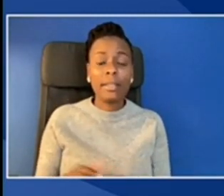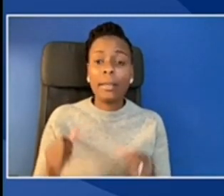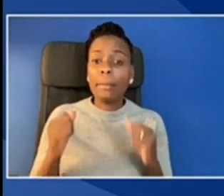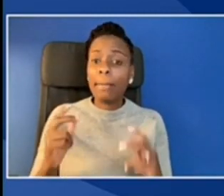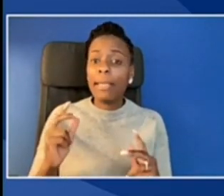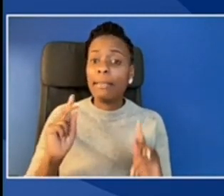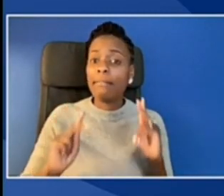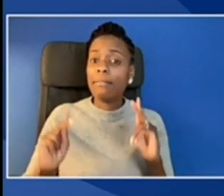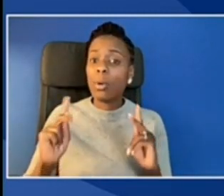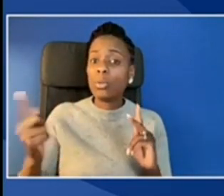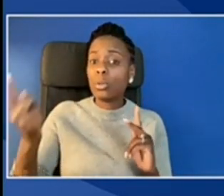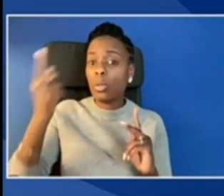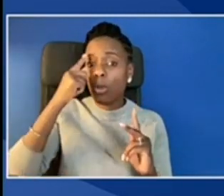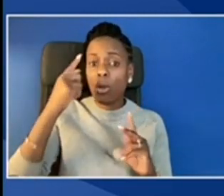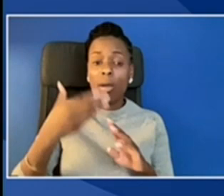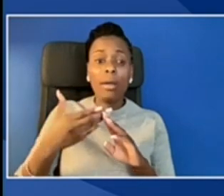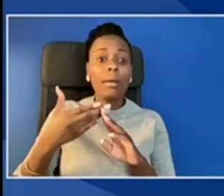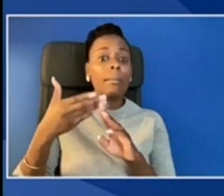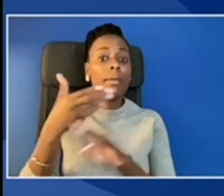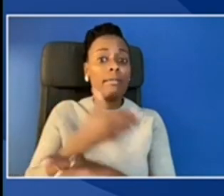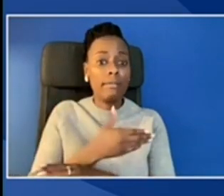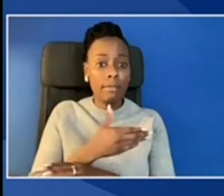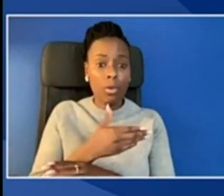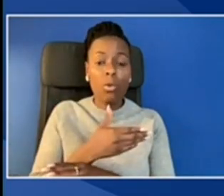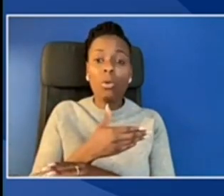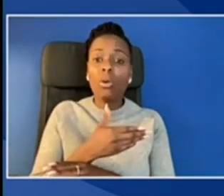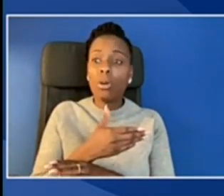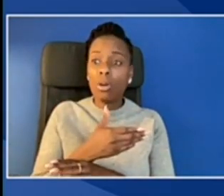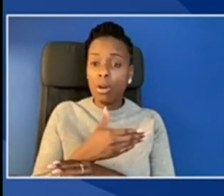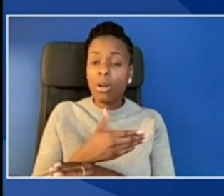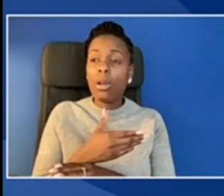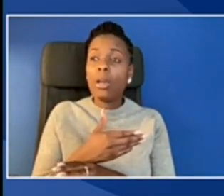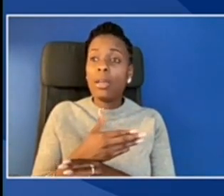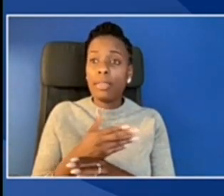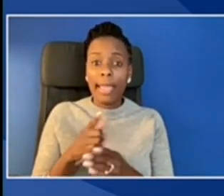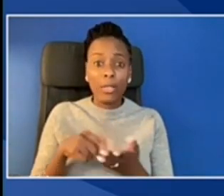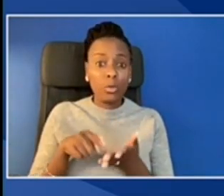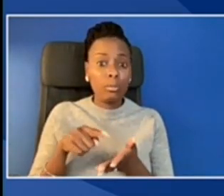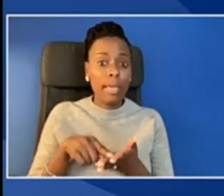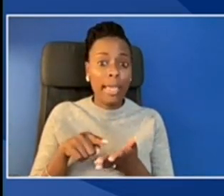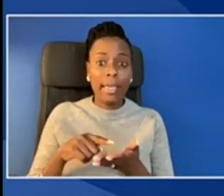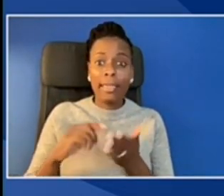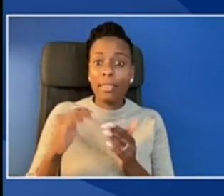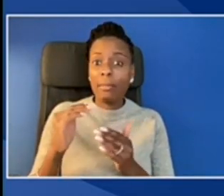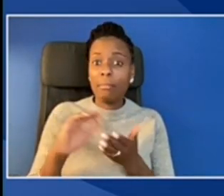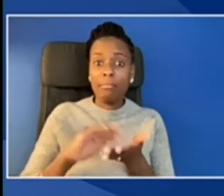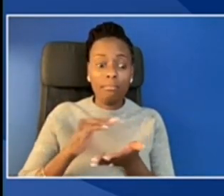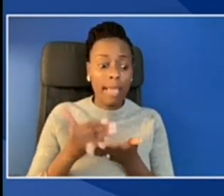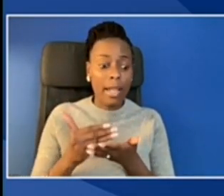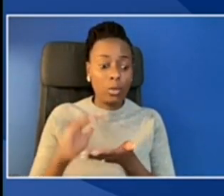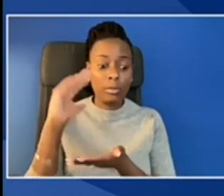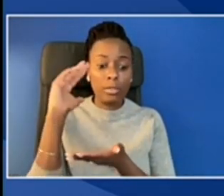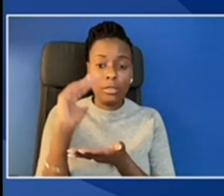before they returned to repayment, their balance would be smaller. And even people who should have received relief haven't in a lot of cases.